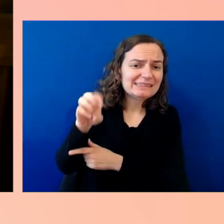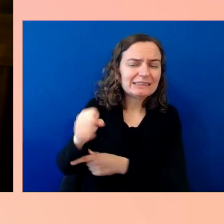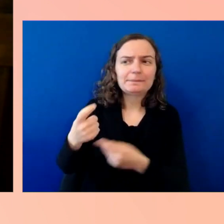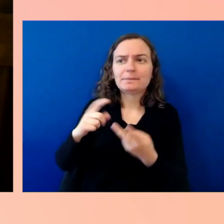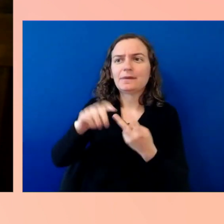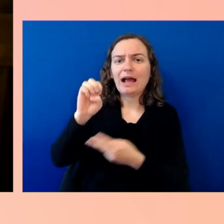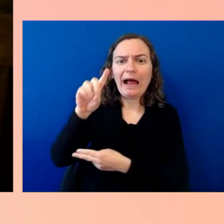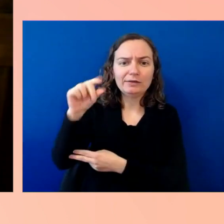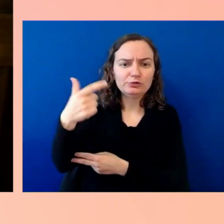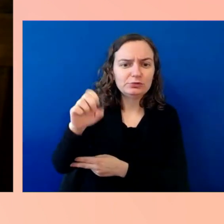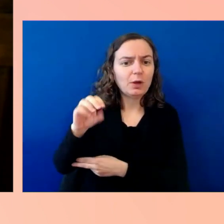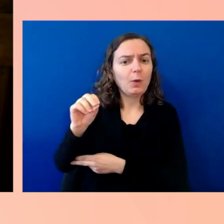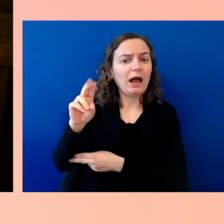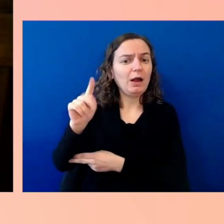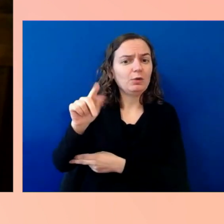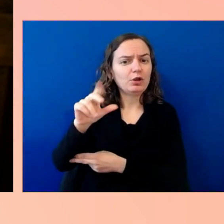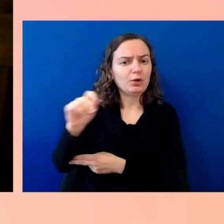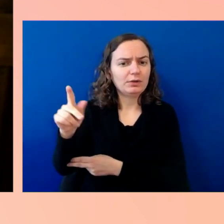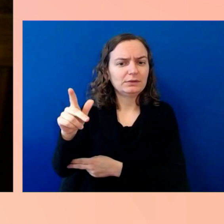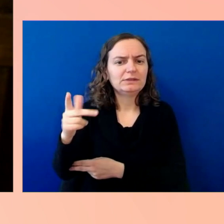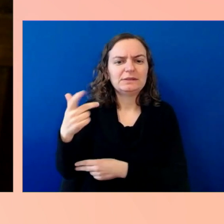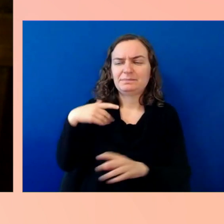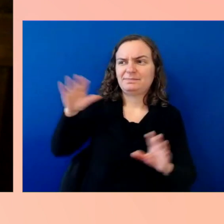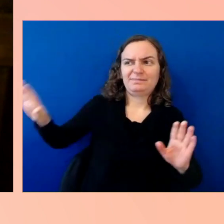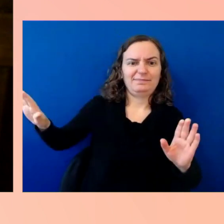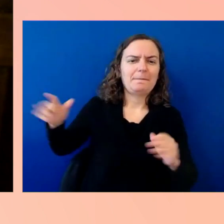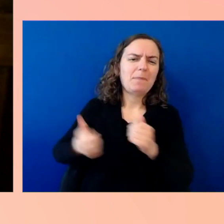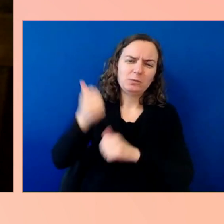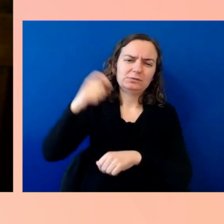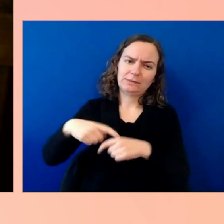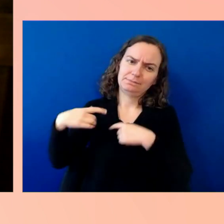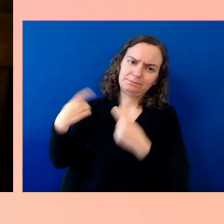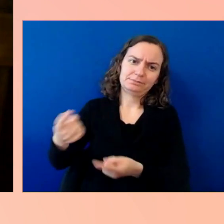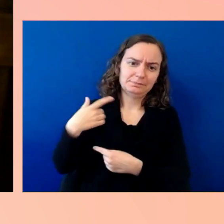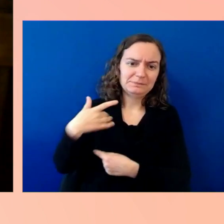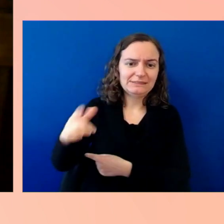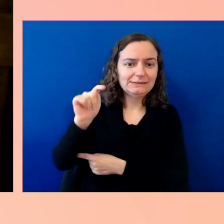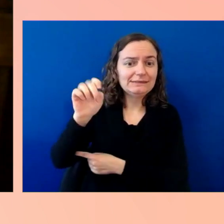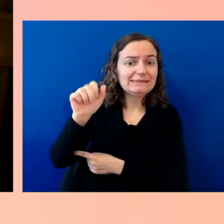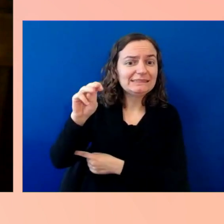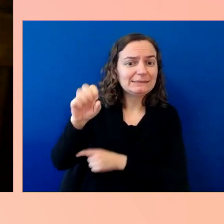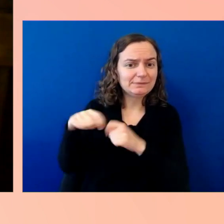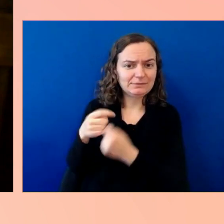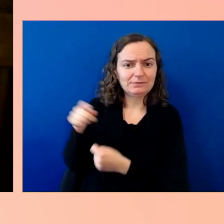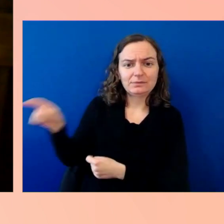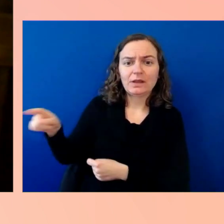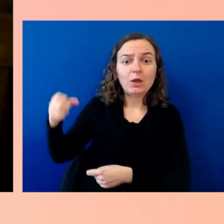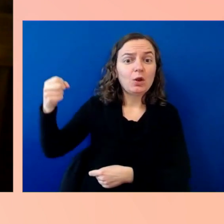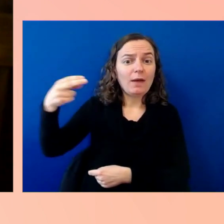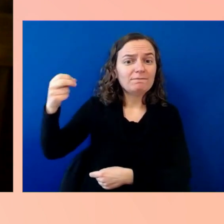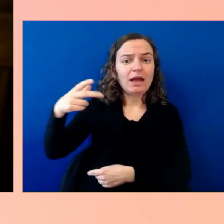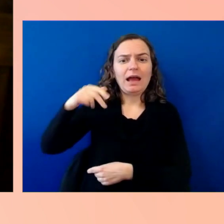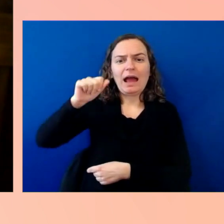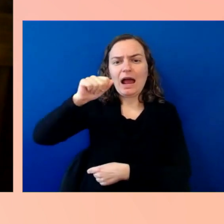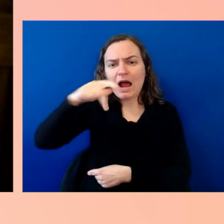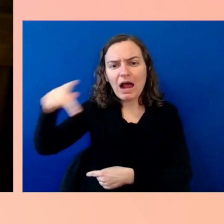Read notifications on my app bar and sounds can break my focus so I disable them both through each app and Windows Focus.